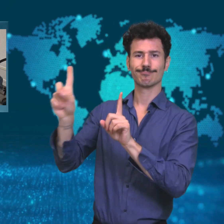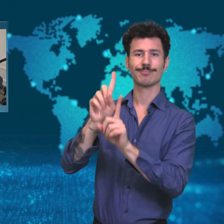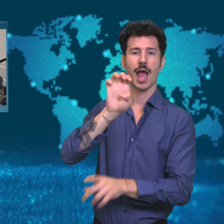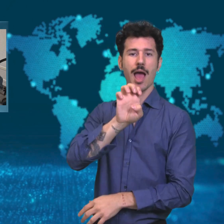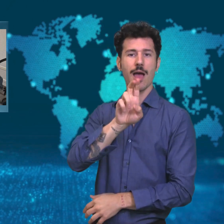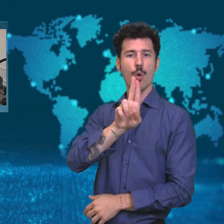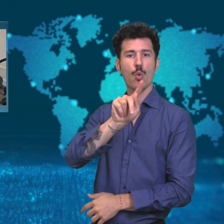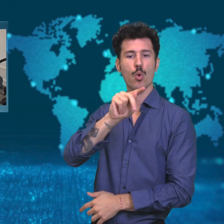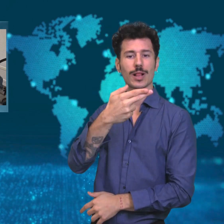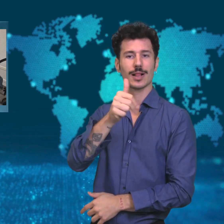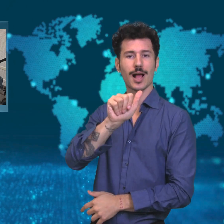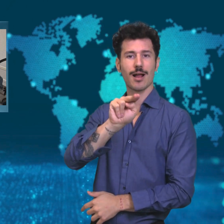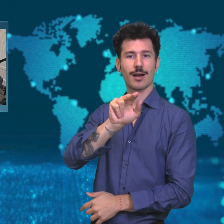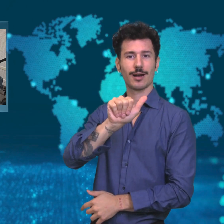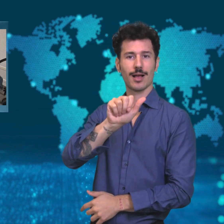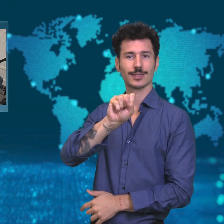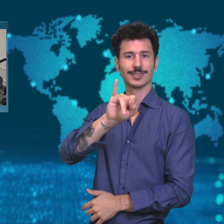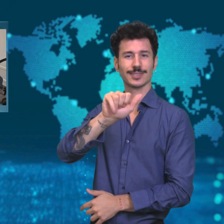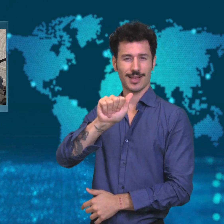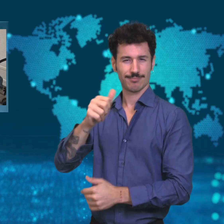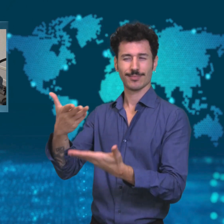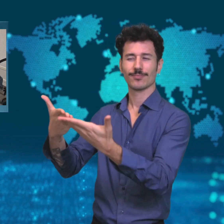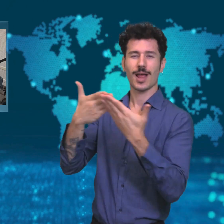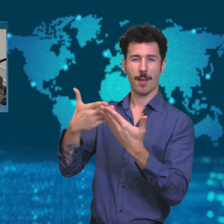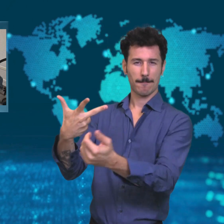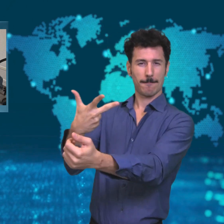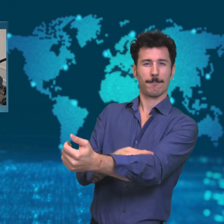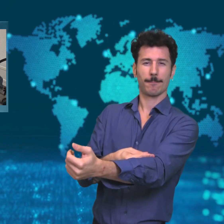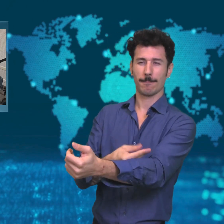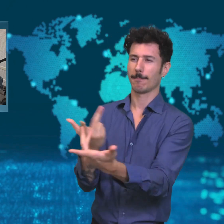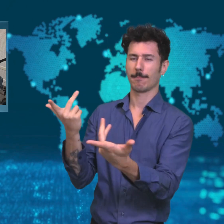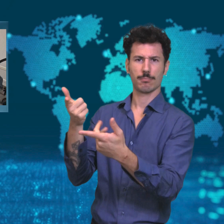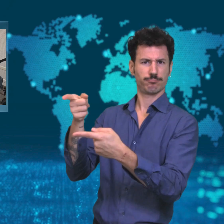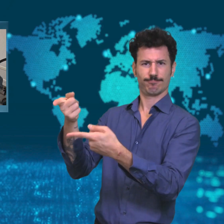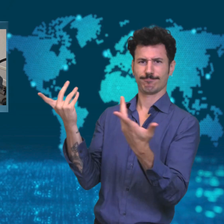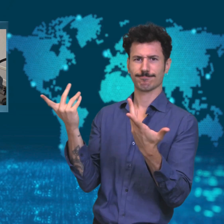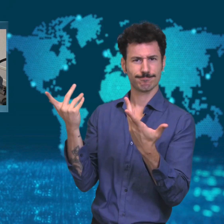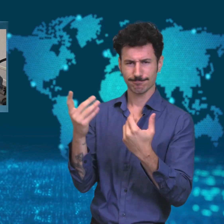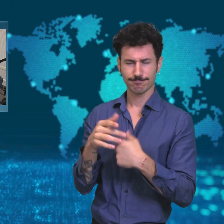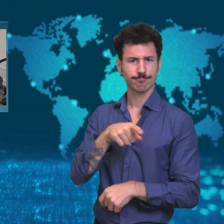the controversial topic of euthanasia.